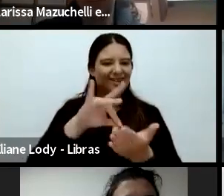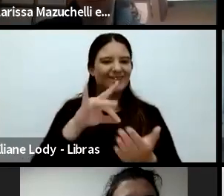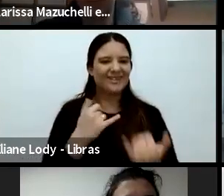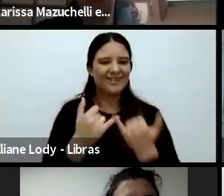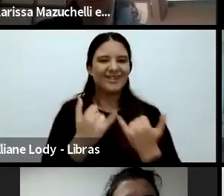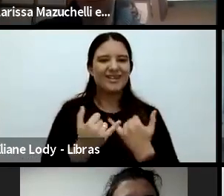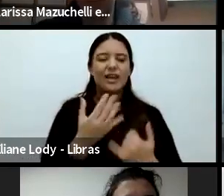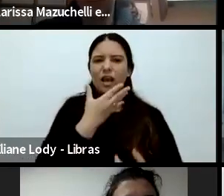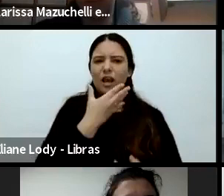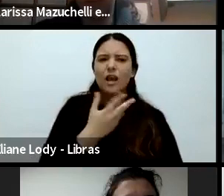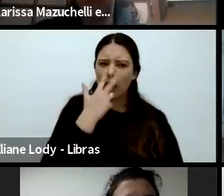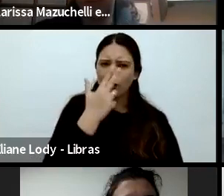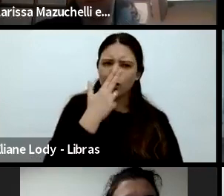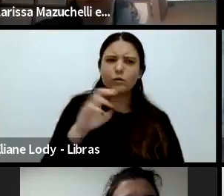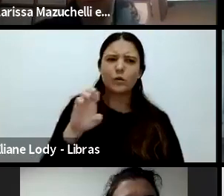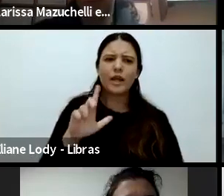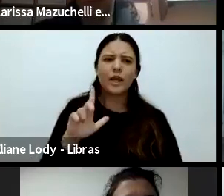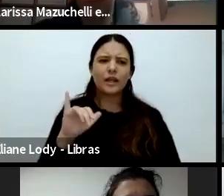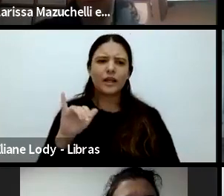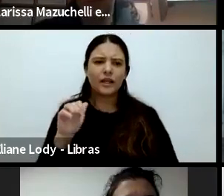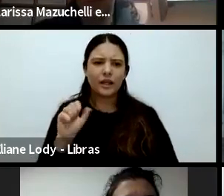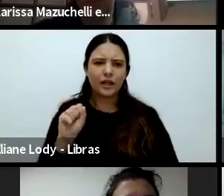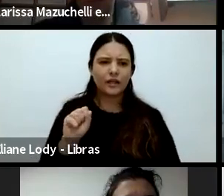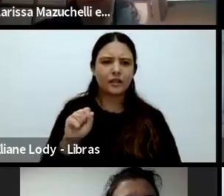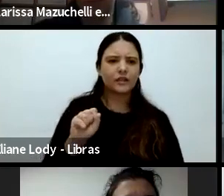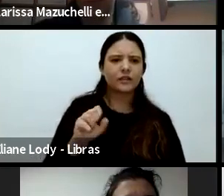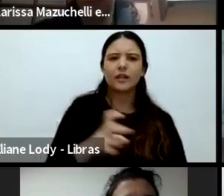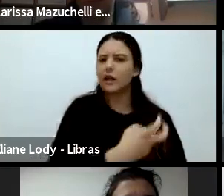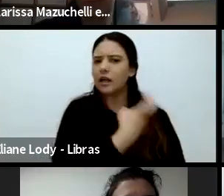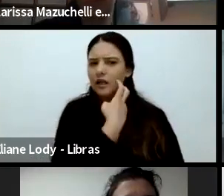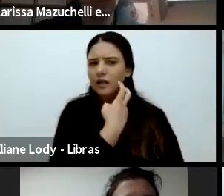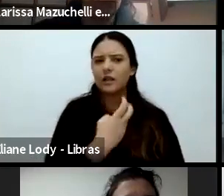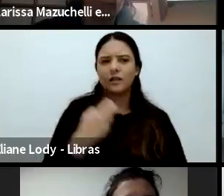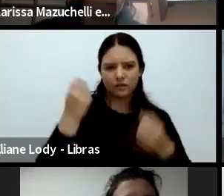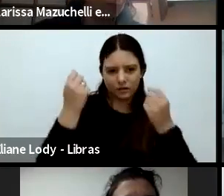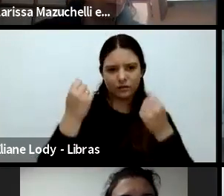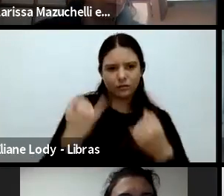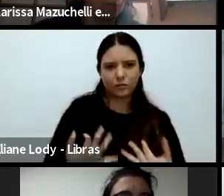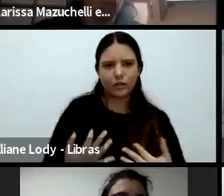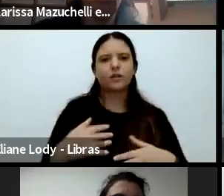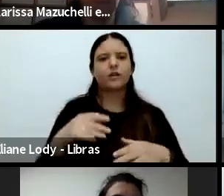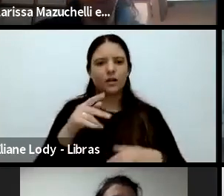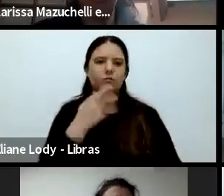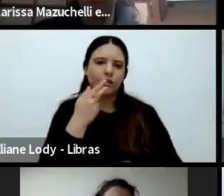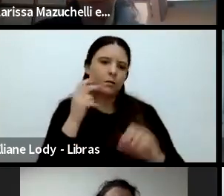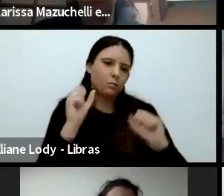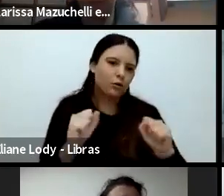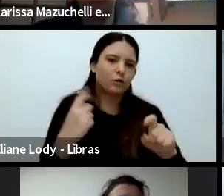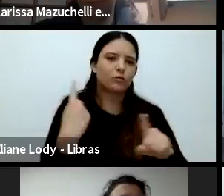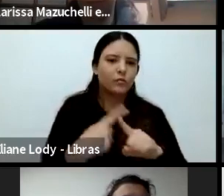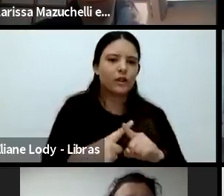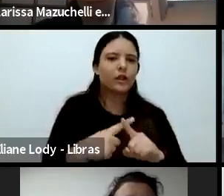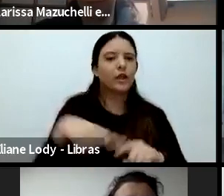because he's a doctor. dissertation dissertation is exactly about is exactly about this in the space. paces that are created for paces that are created for that